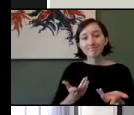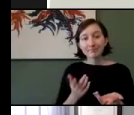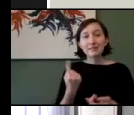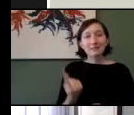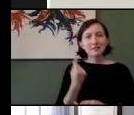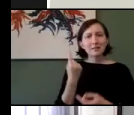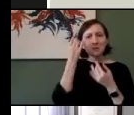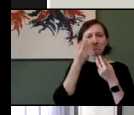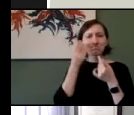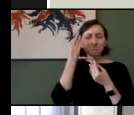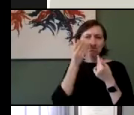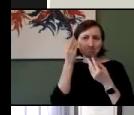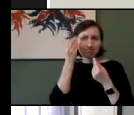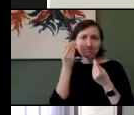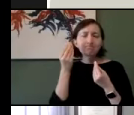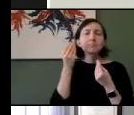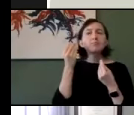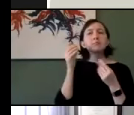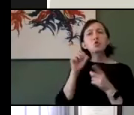when thinking about social situations,